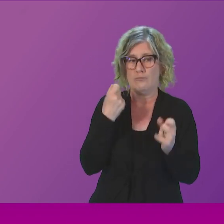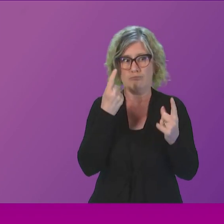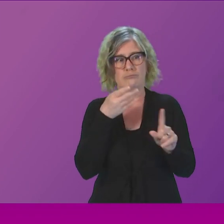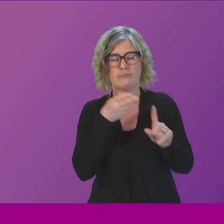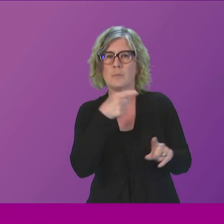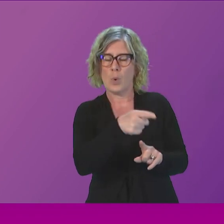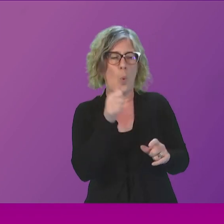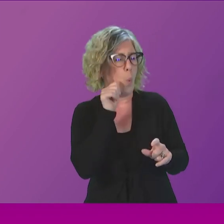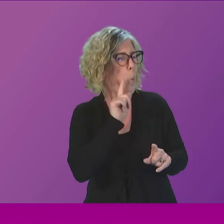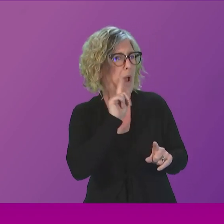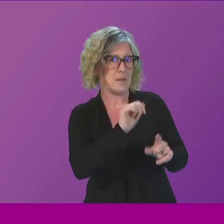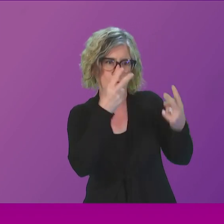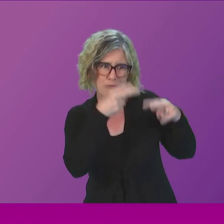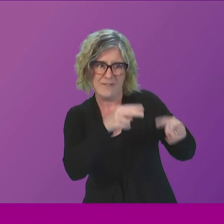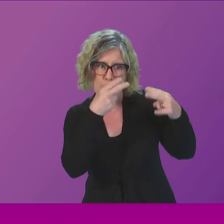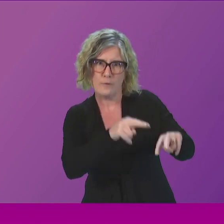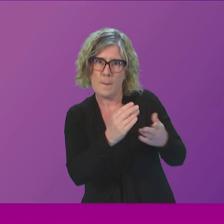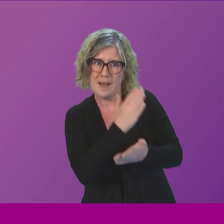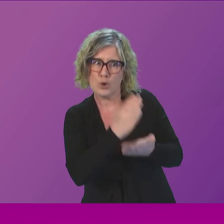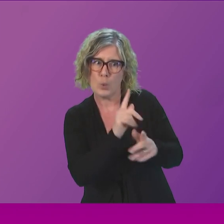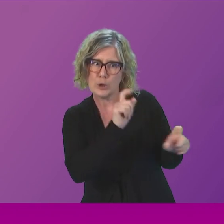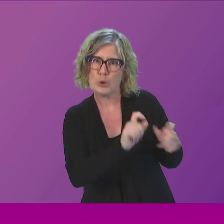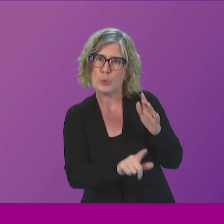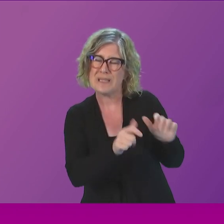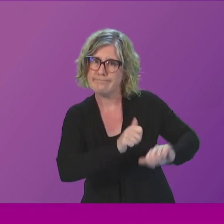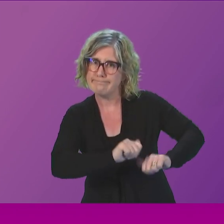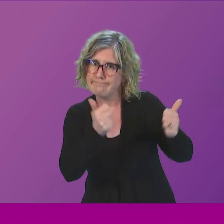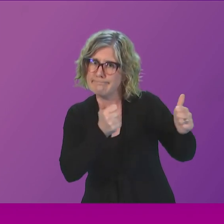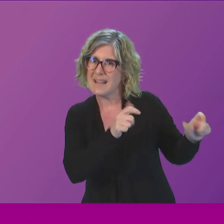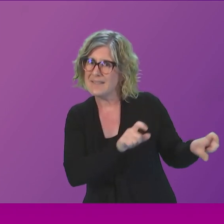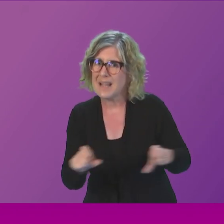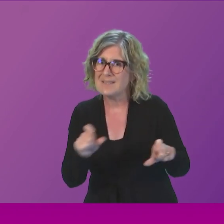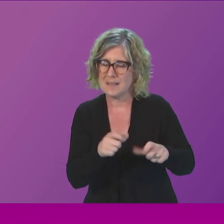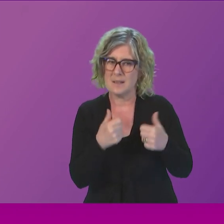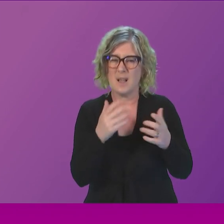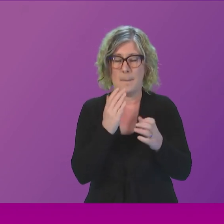review its operations and ensure that what it does is effective in delivering value for money.